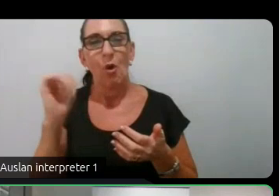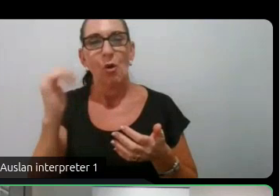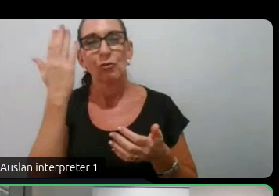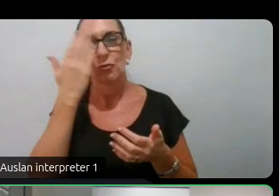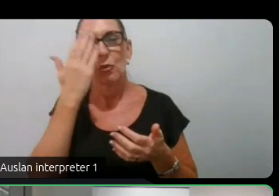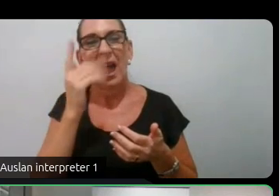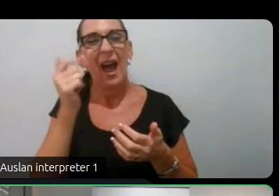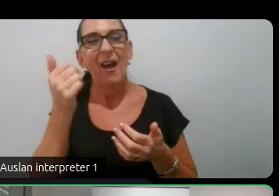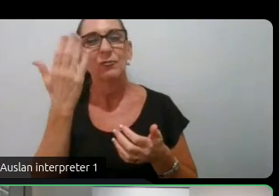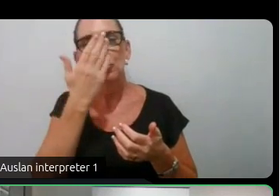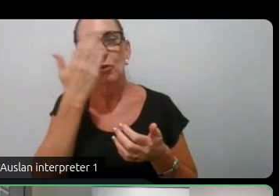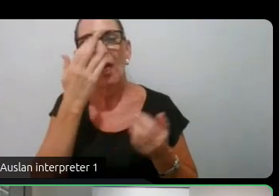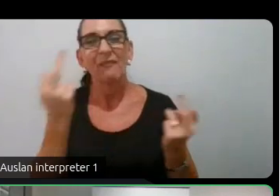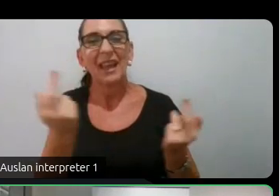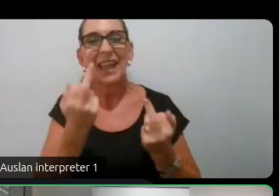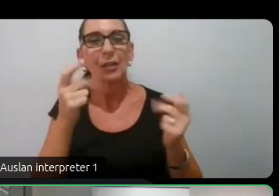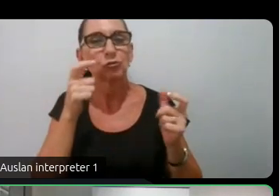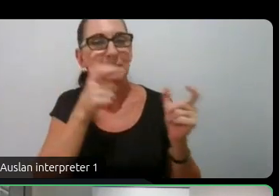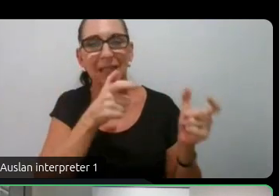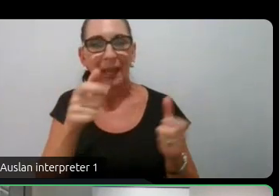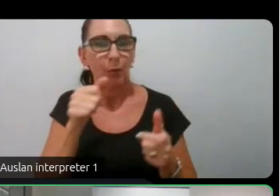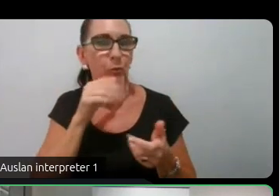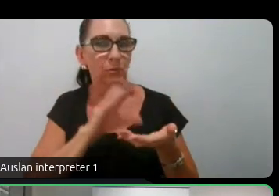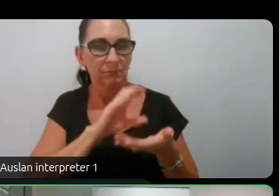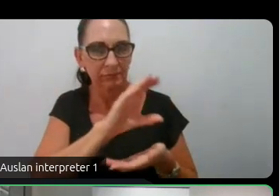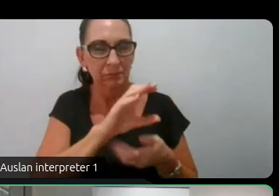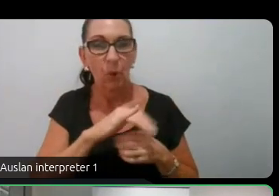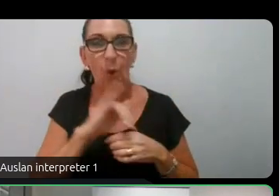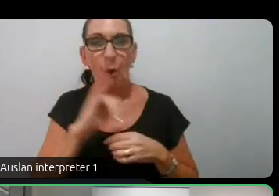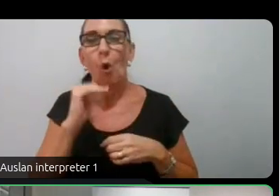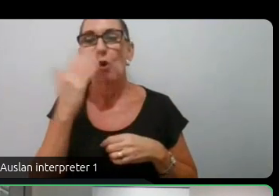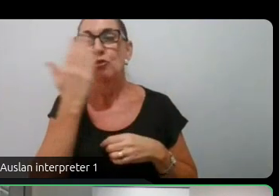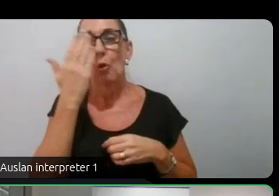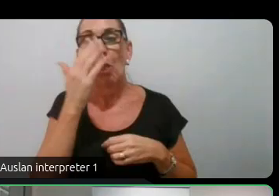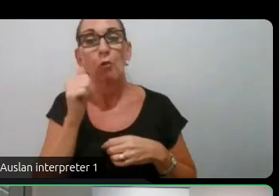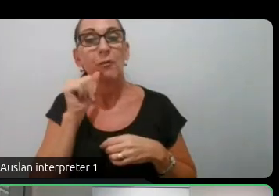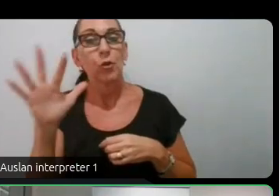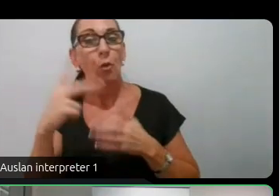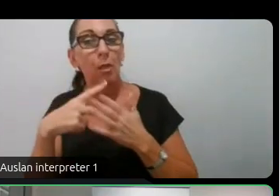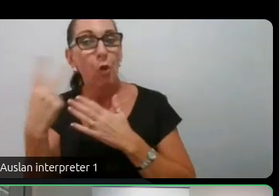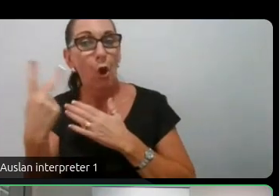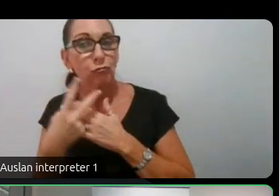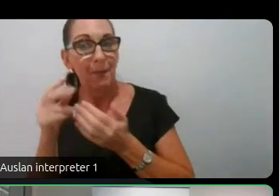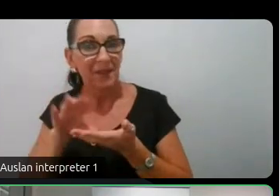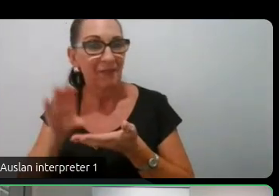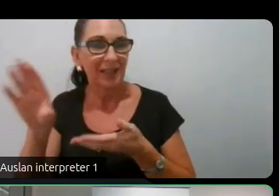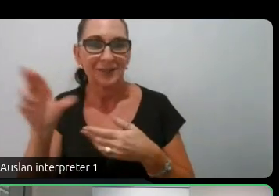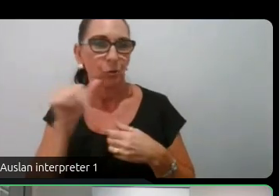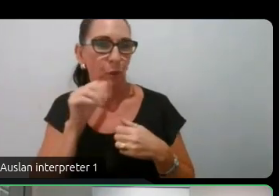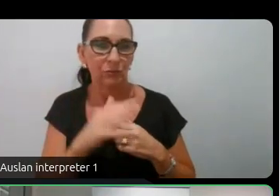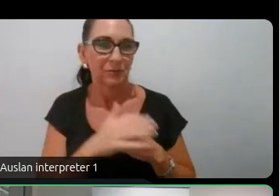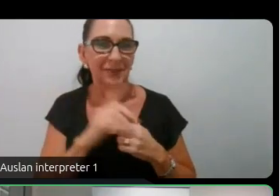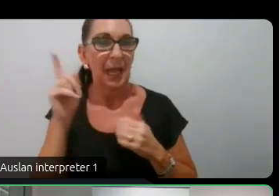care. Uh they won't fund school refusal programs. Uh it's very unlikely that the agency will fund